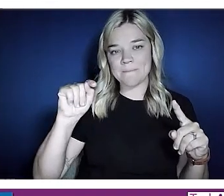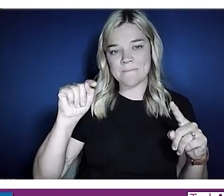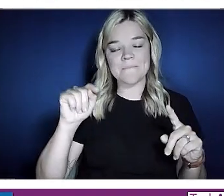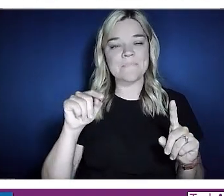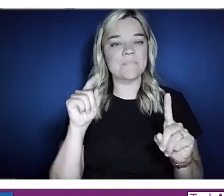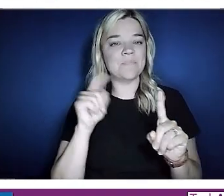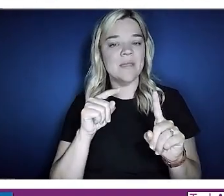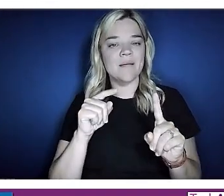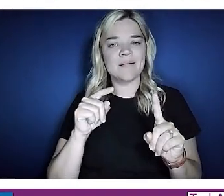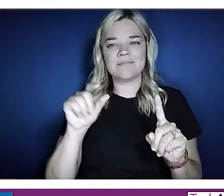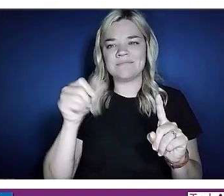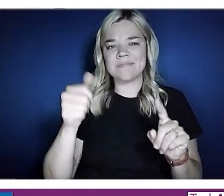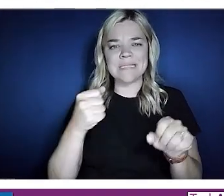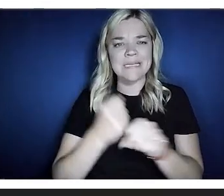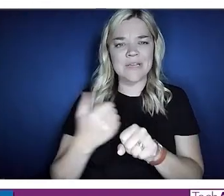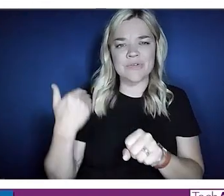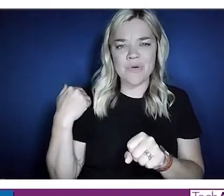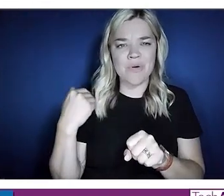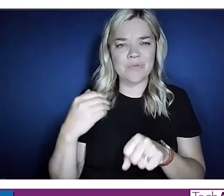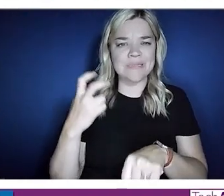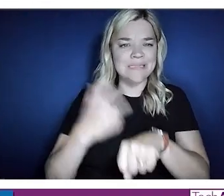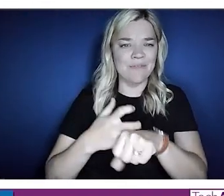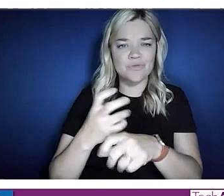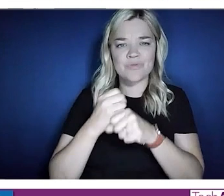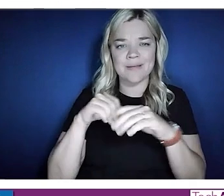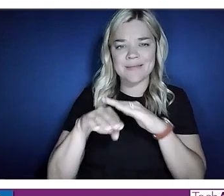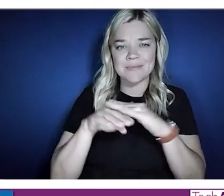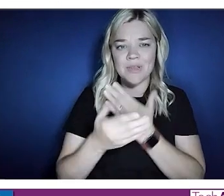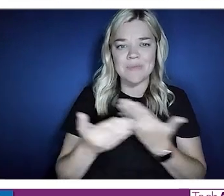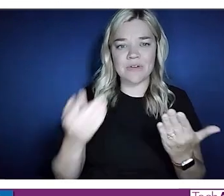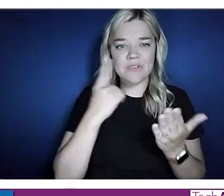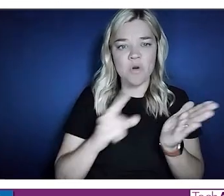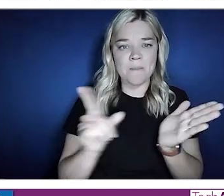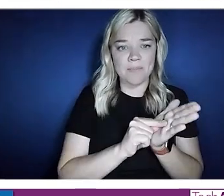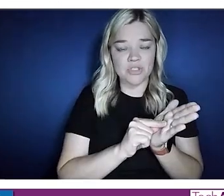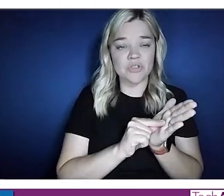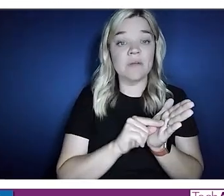it was very difficult to get accessibility materials from publishers, even large ones.